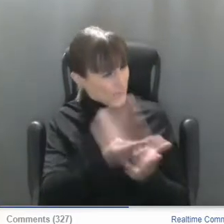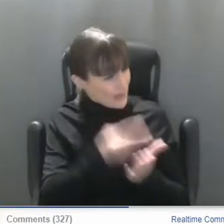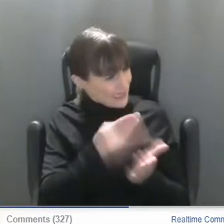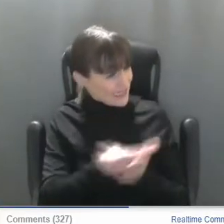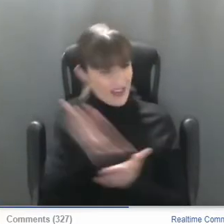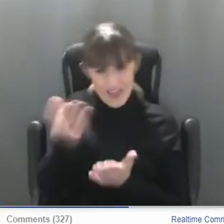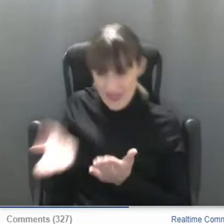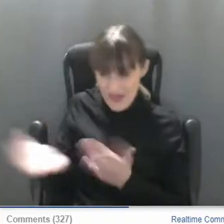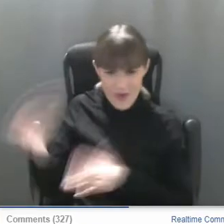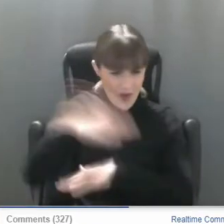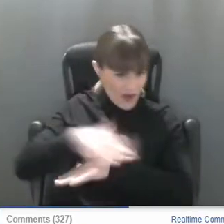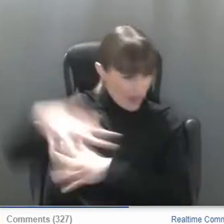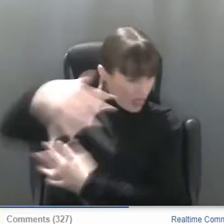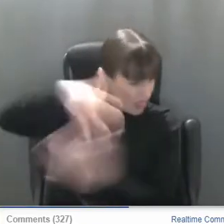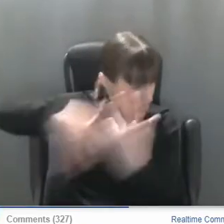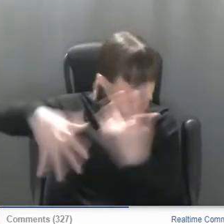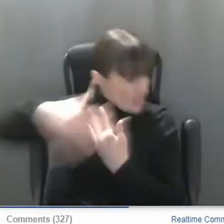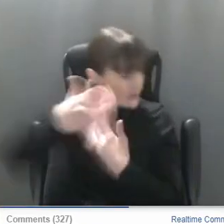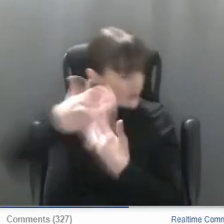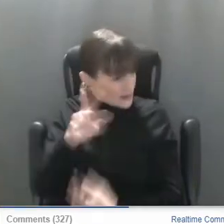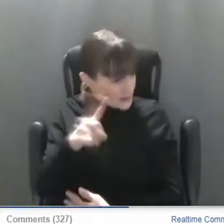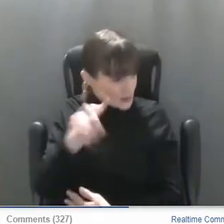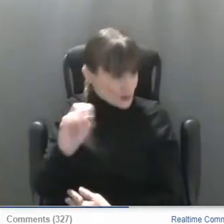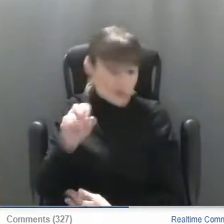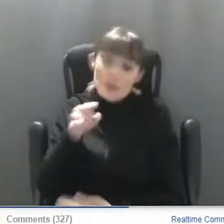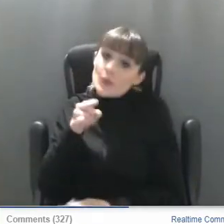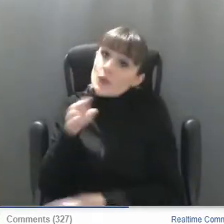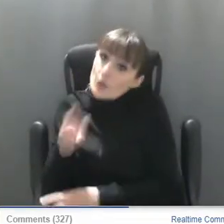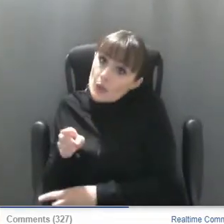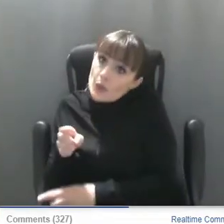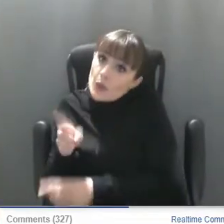You're totally right. What we're doing is recommending two hours. We have found at